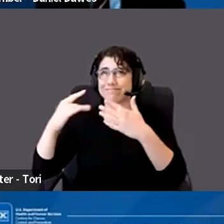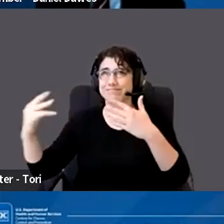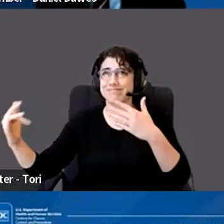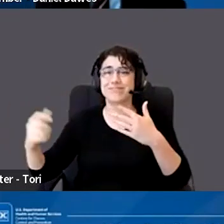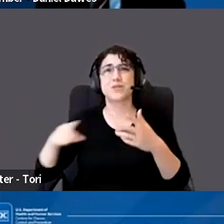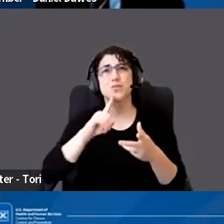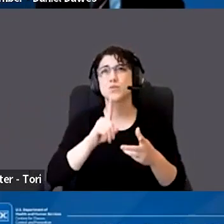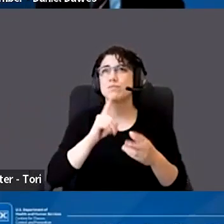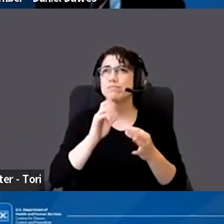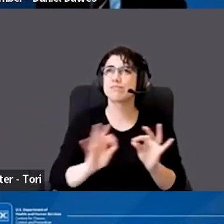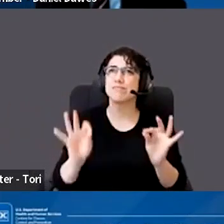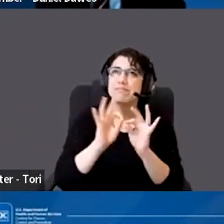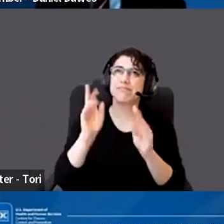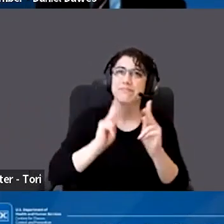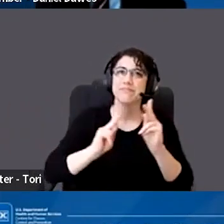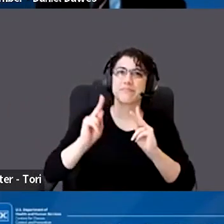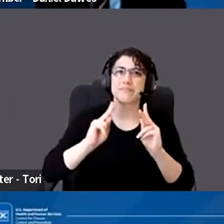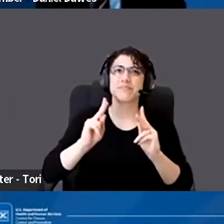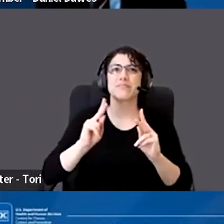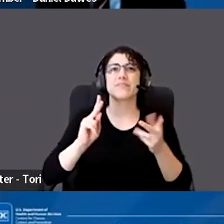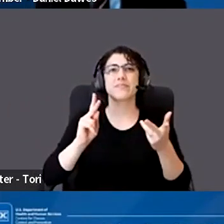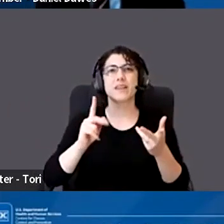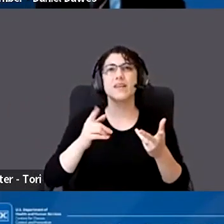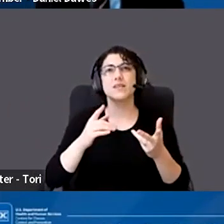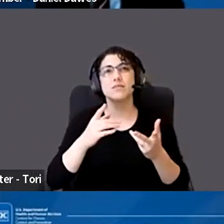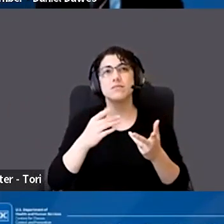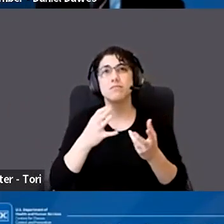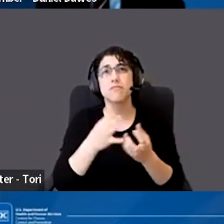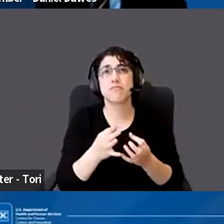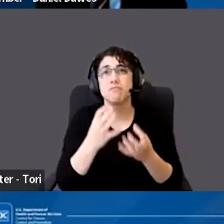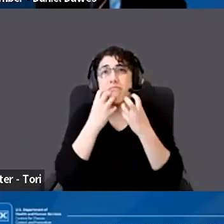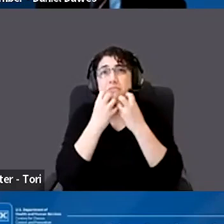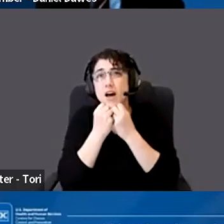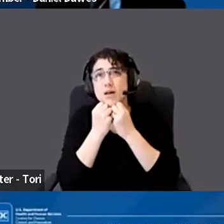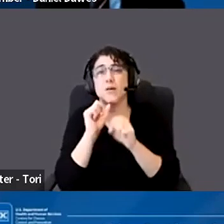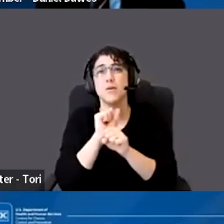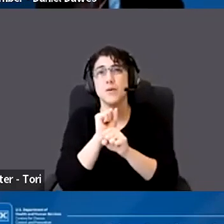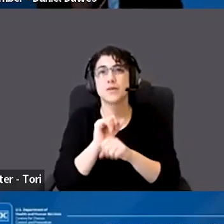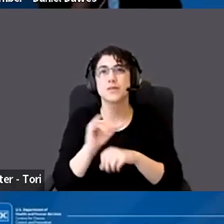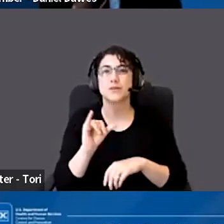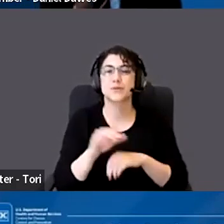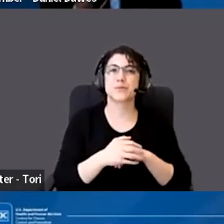who have done really valuable work. I would like to say that at the August meeting,